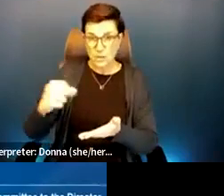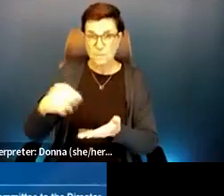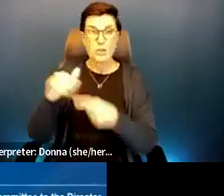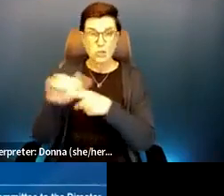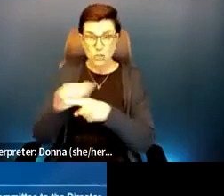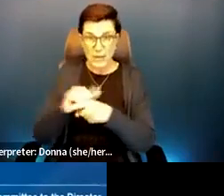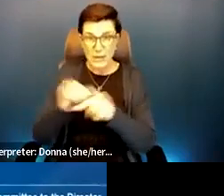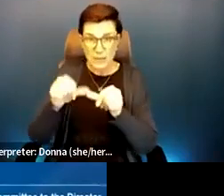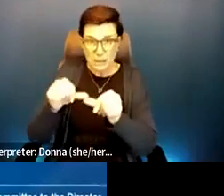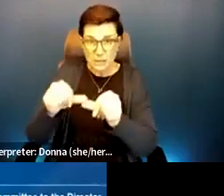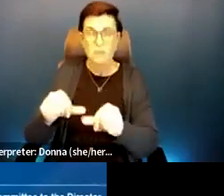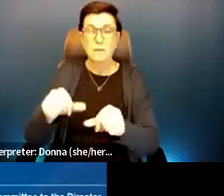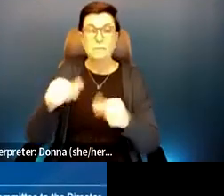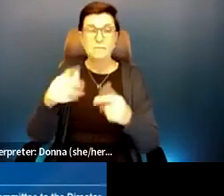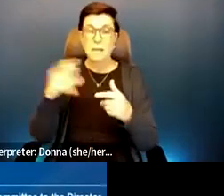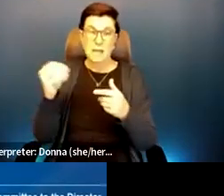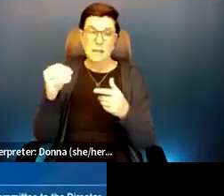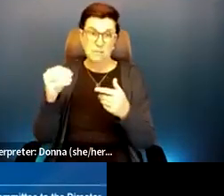Thanks for that question.